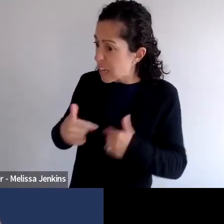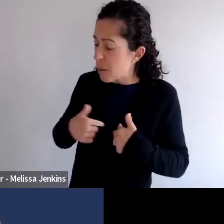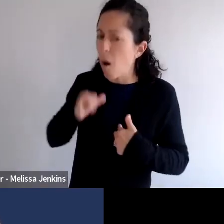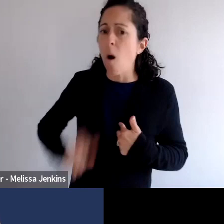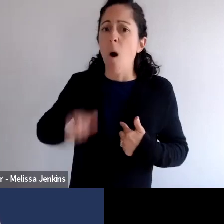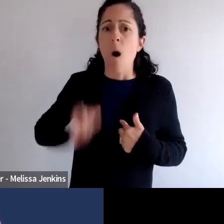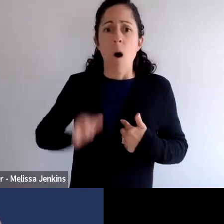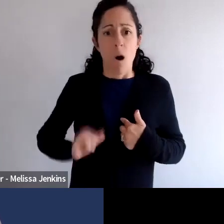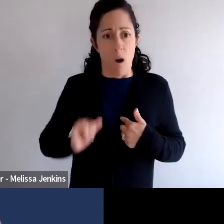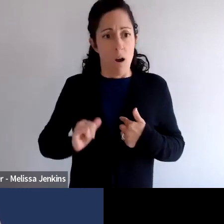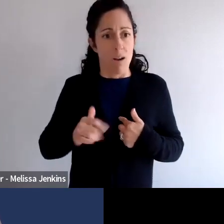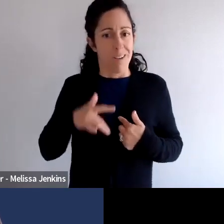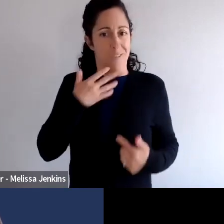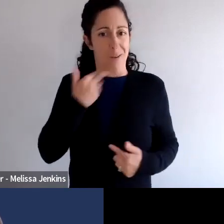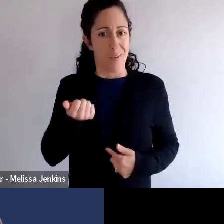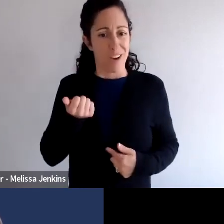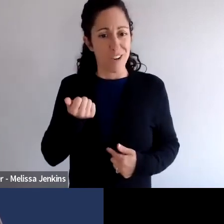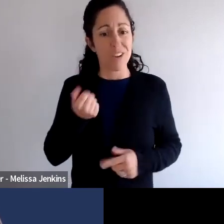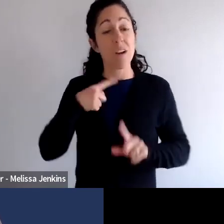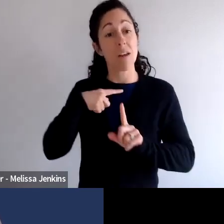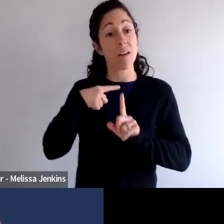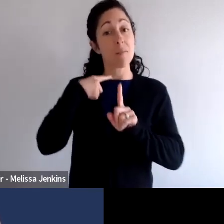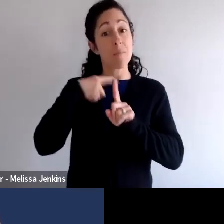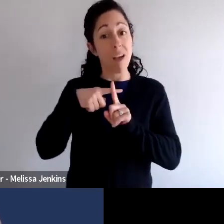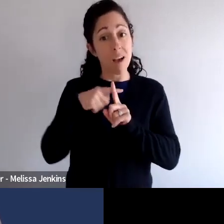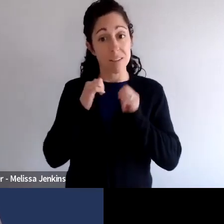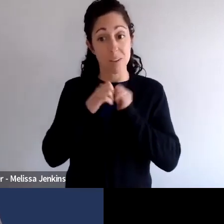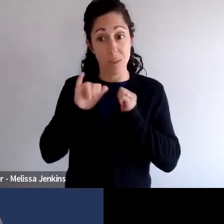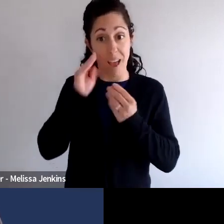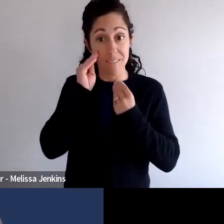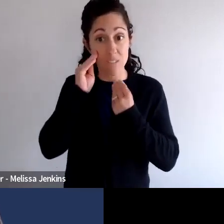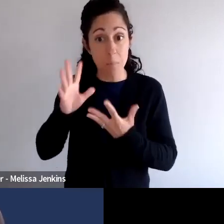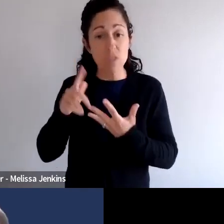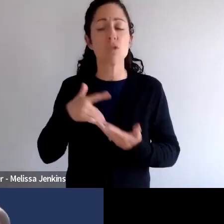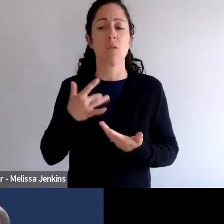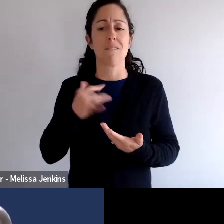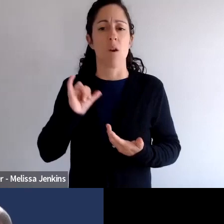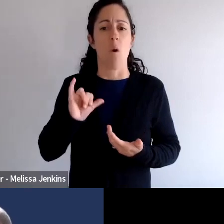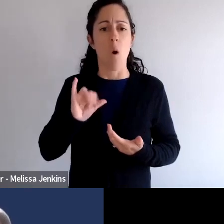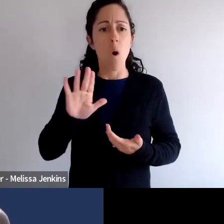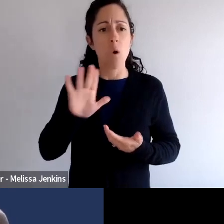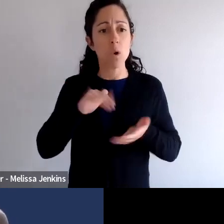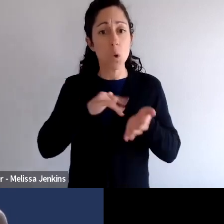empowered advocate in your medical team and in, for some people, in their education teams.